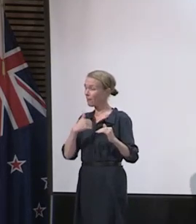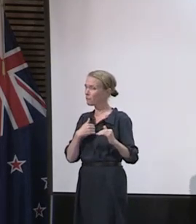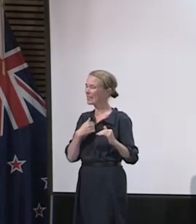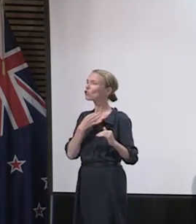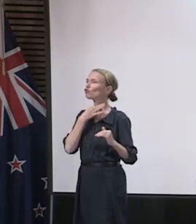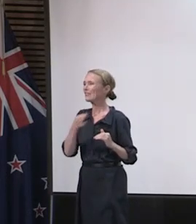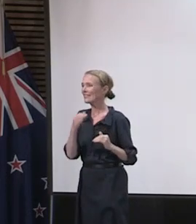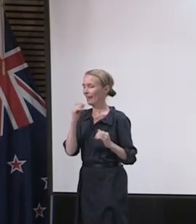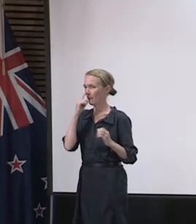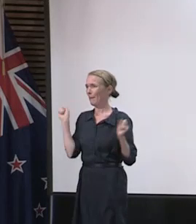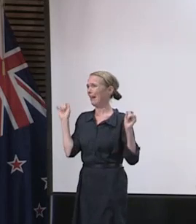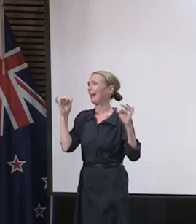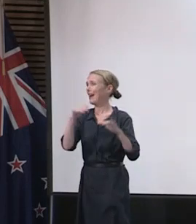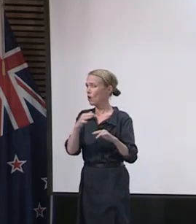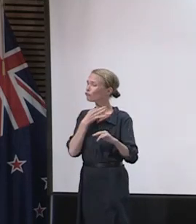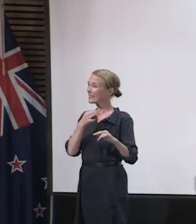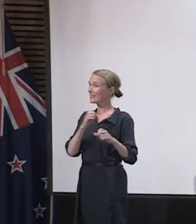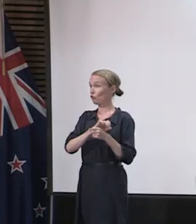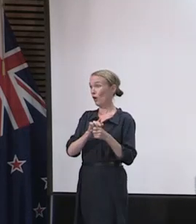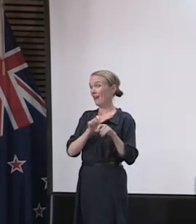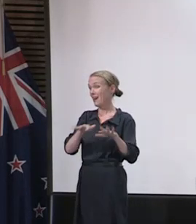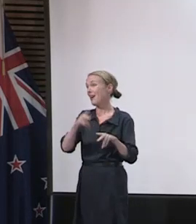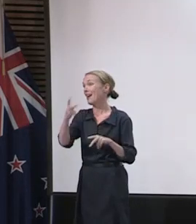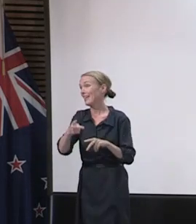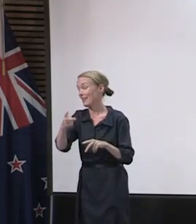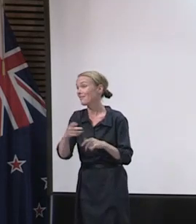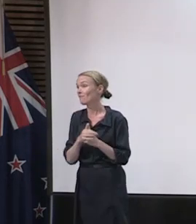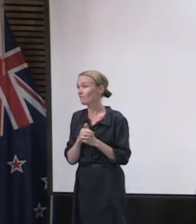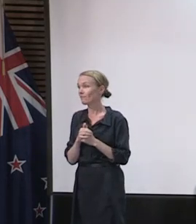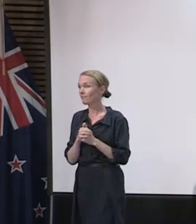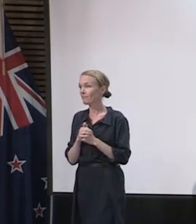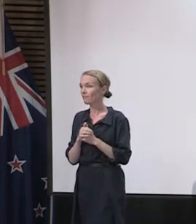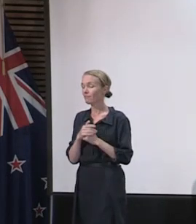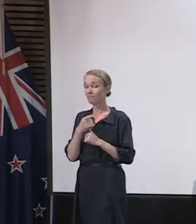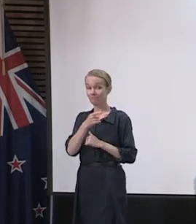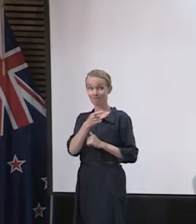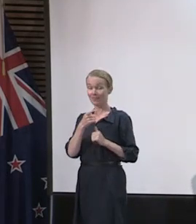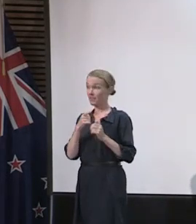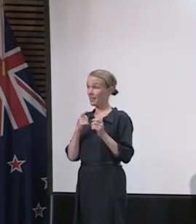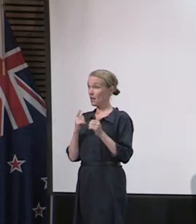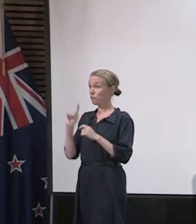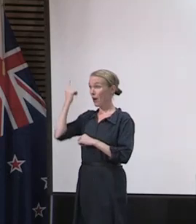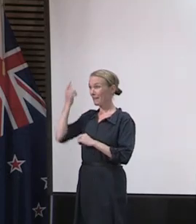at events like that, that creates the highest risk of transmission. You will